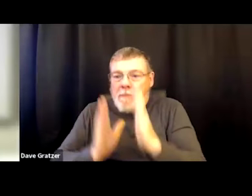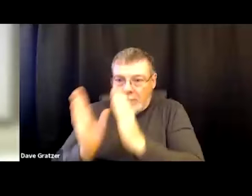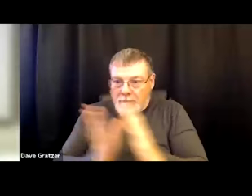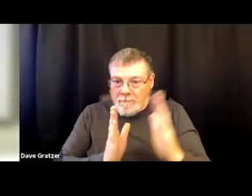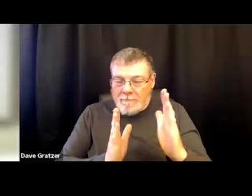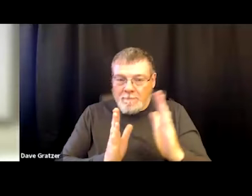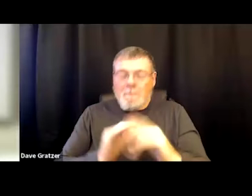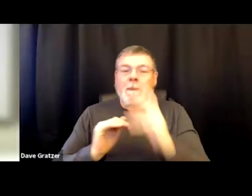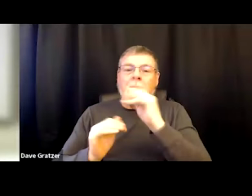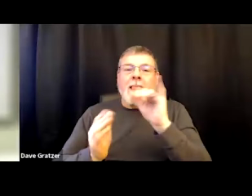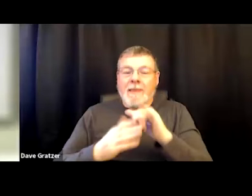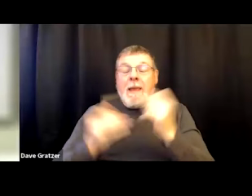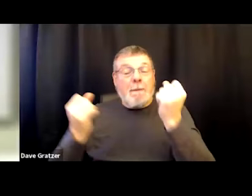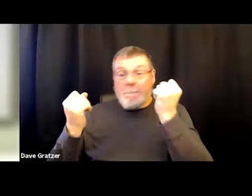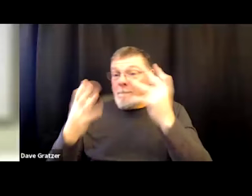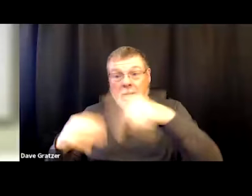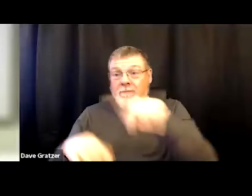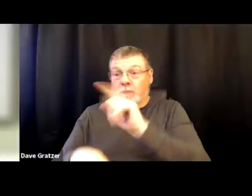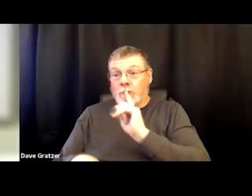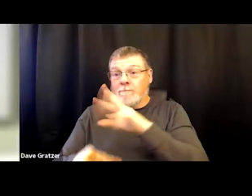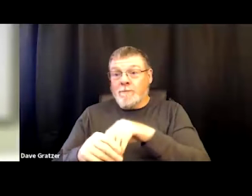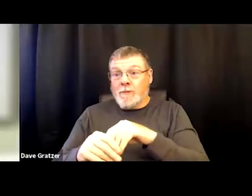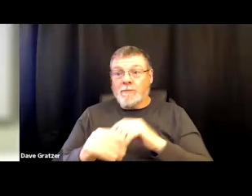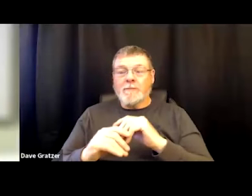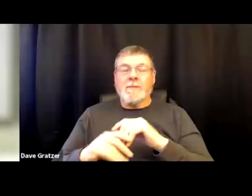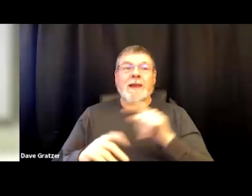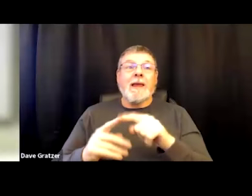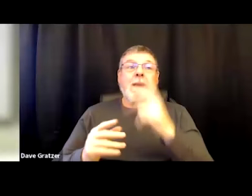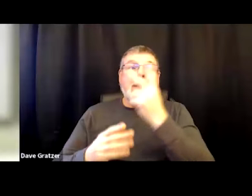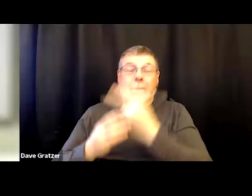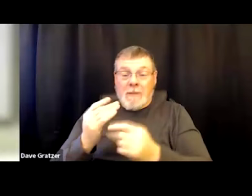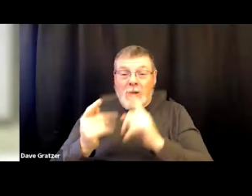which is something that many of you are involved in. And this will be both pre-release planning,